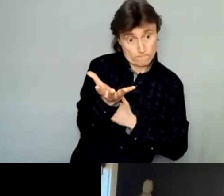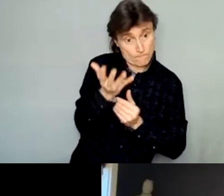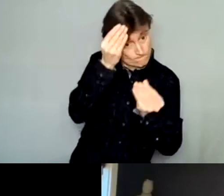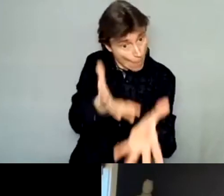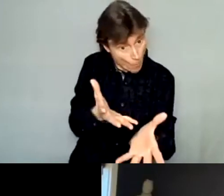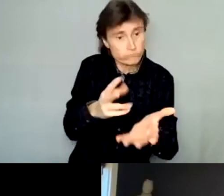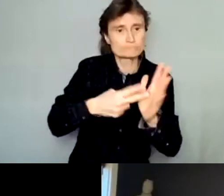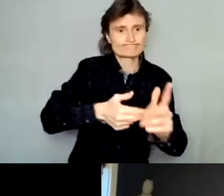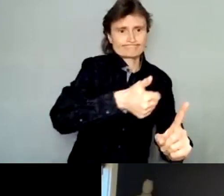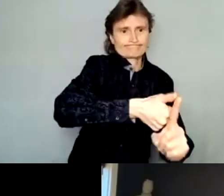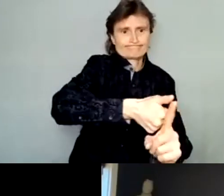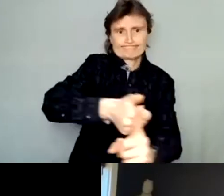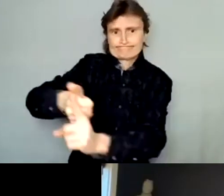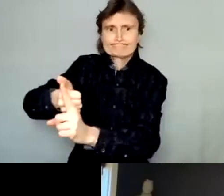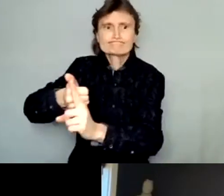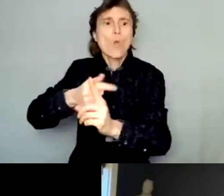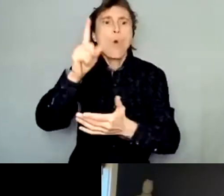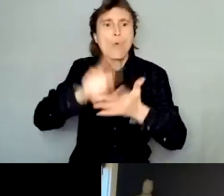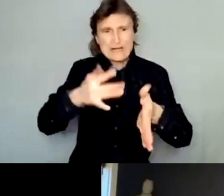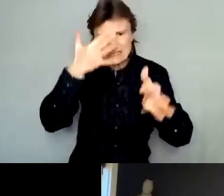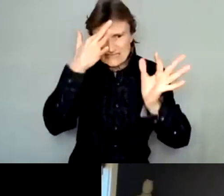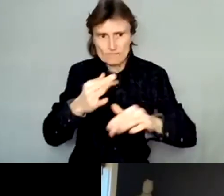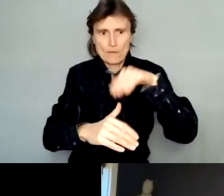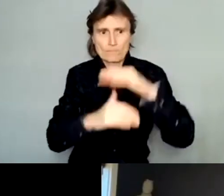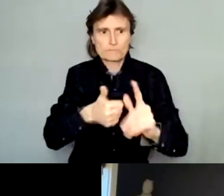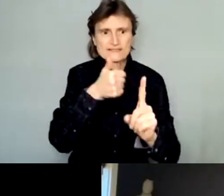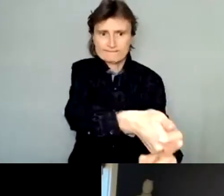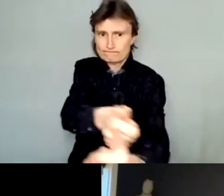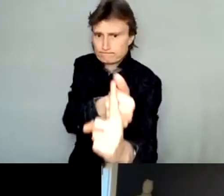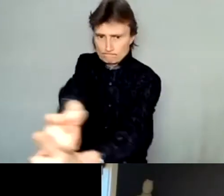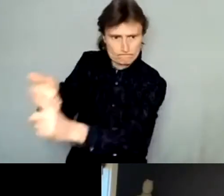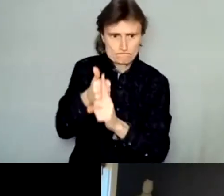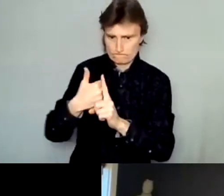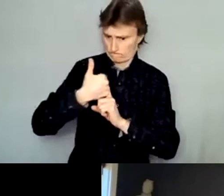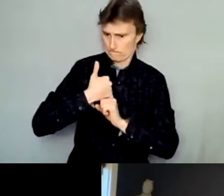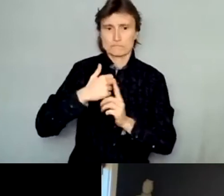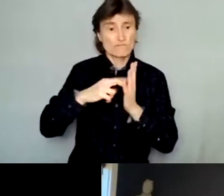choices going forward for your teams, for your audiences, and for the communities that